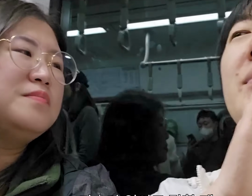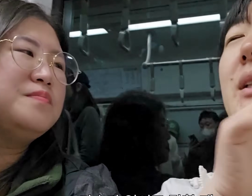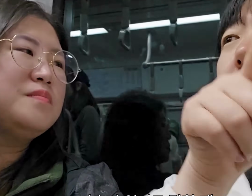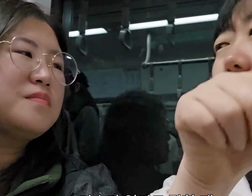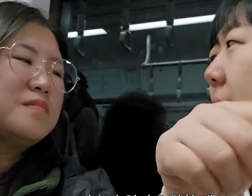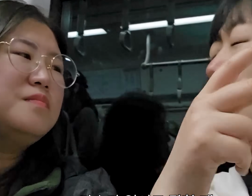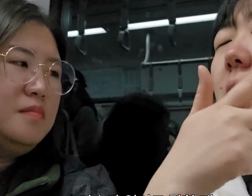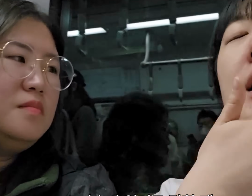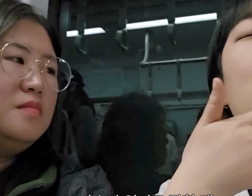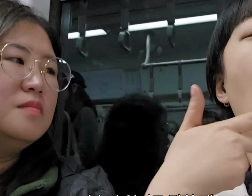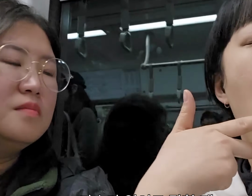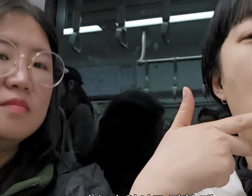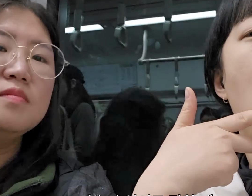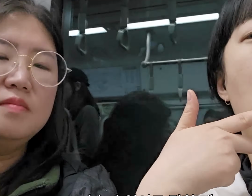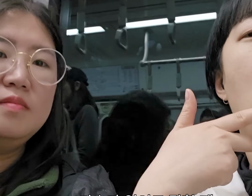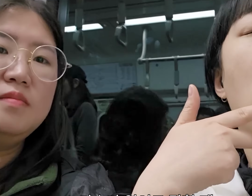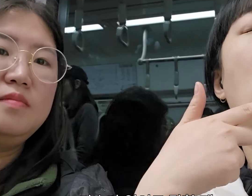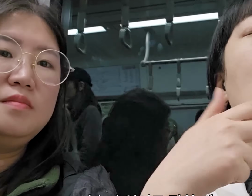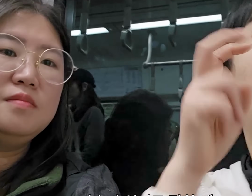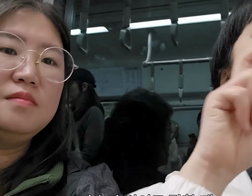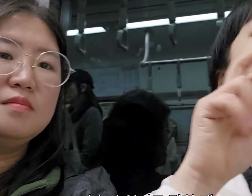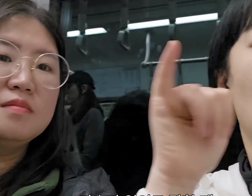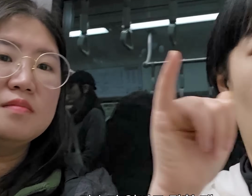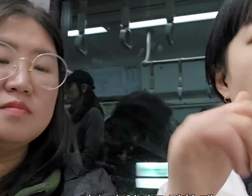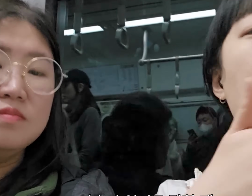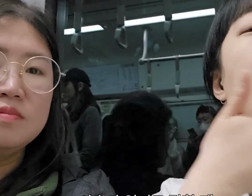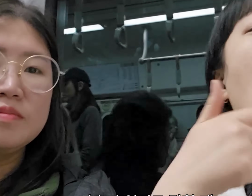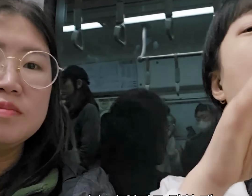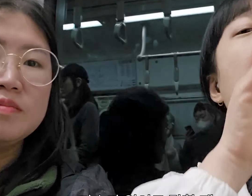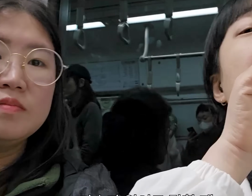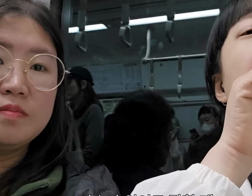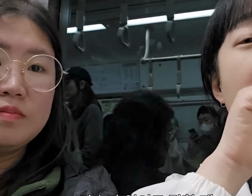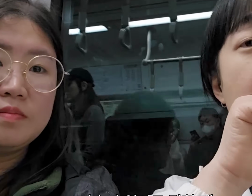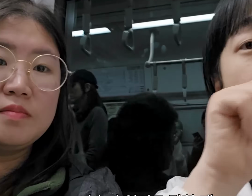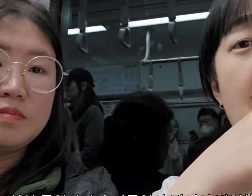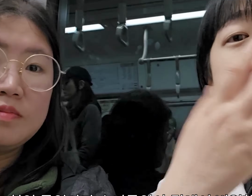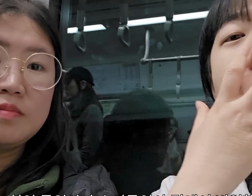When the singer spoke in English,